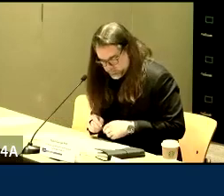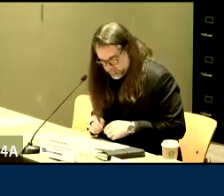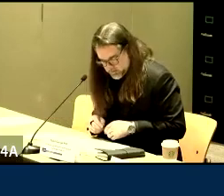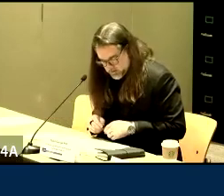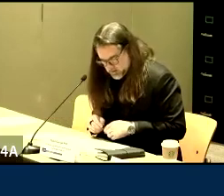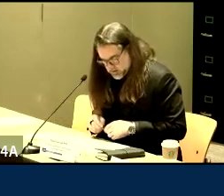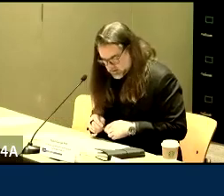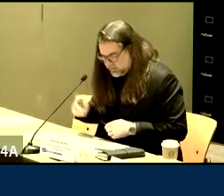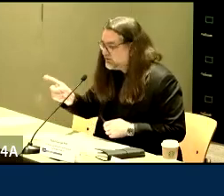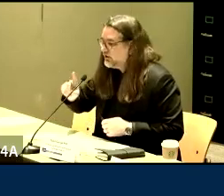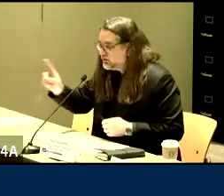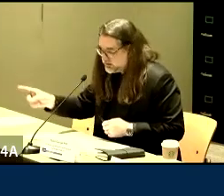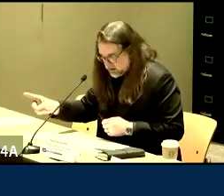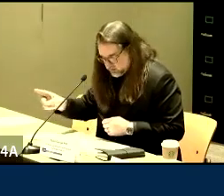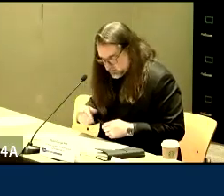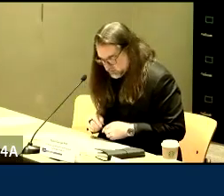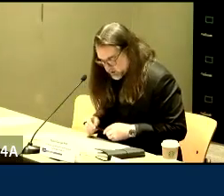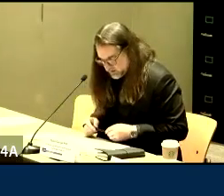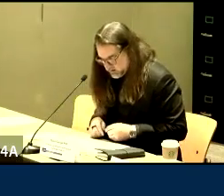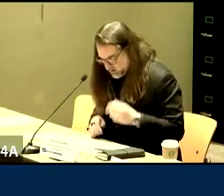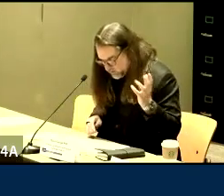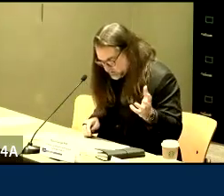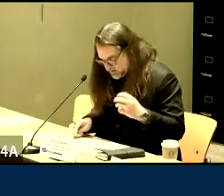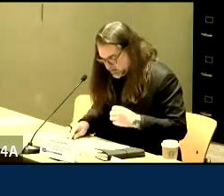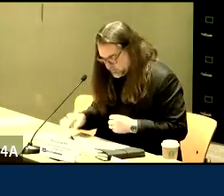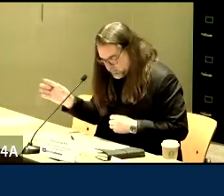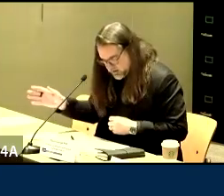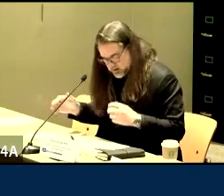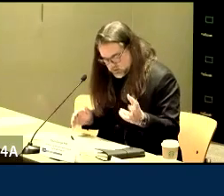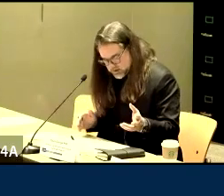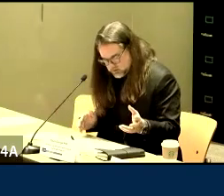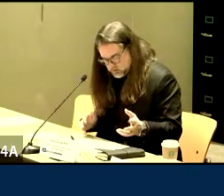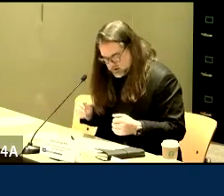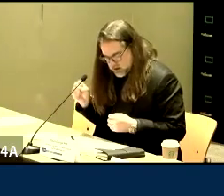CFA shared this outlook broadly on the website through media news outlooks.